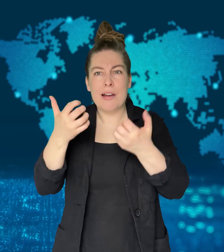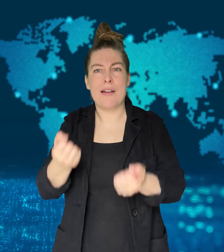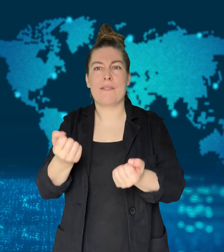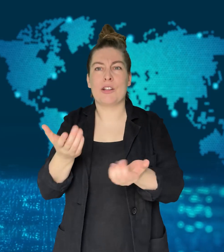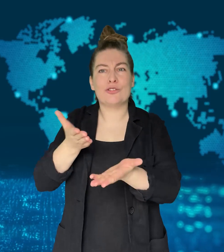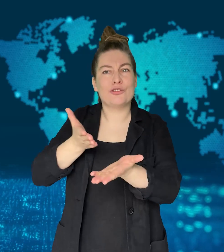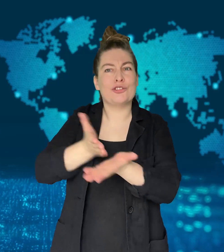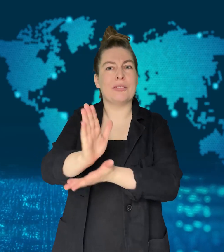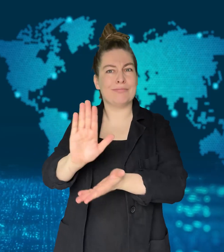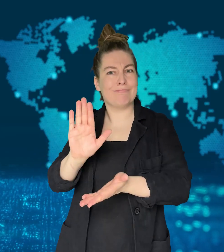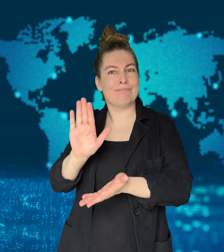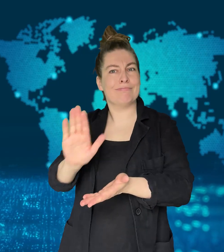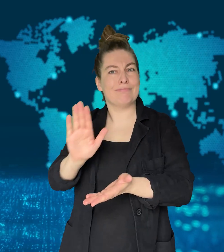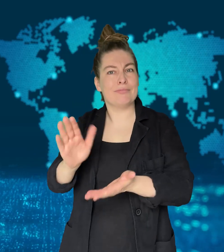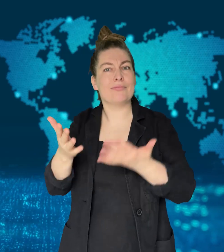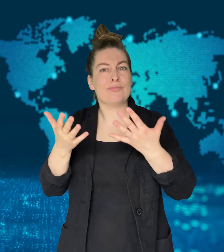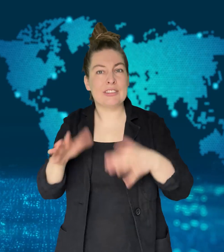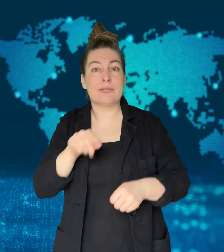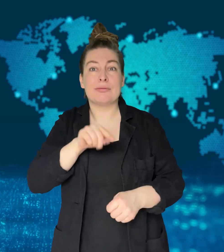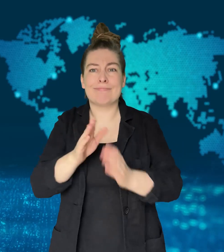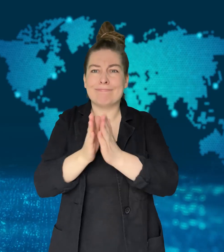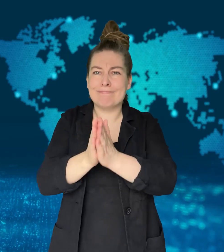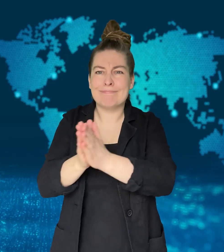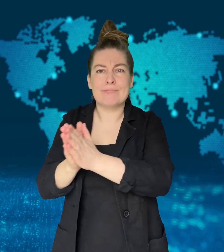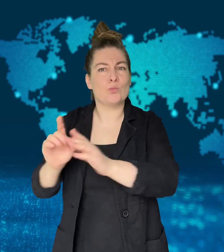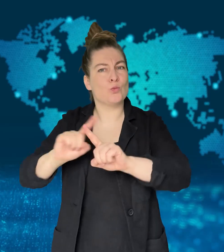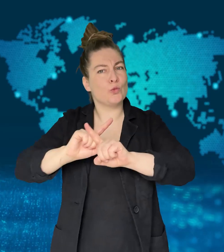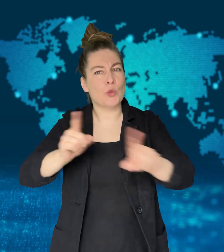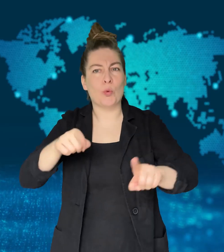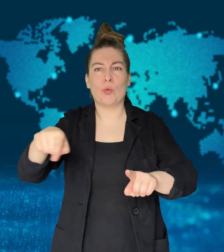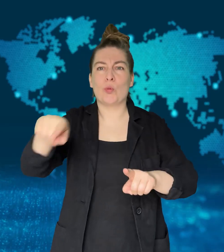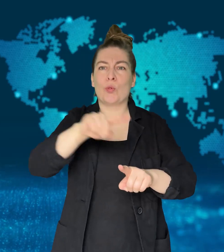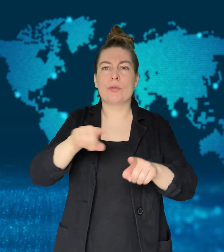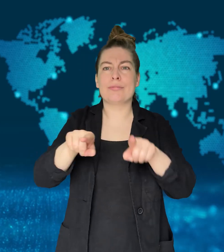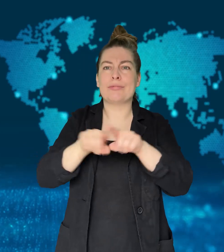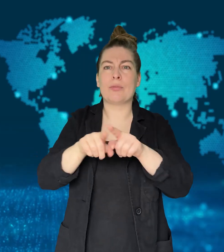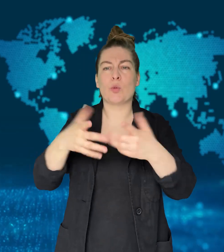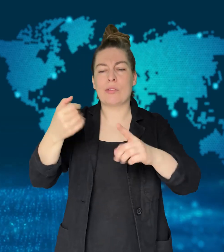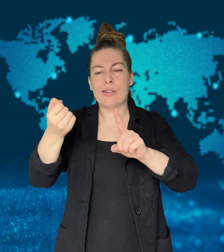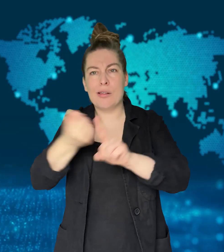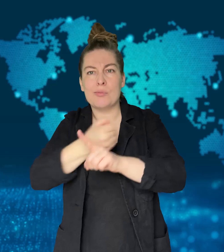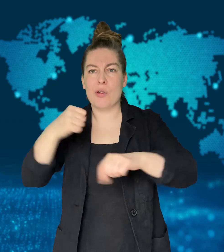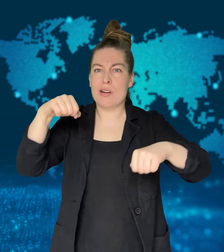He asked them to refrain from violence but to